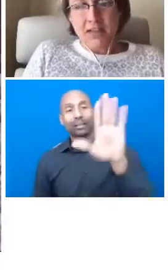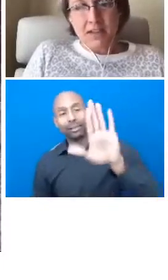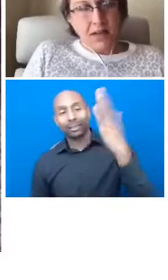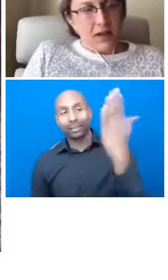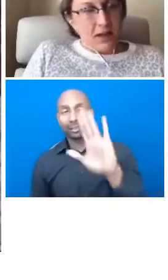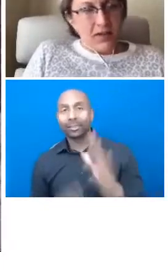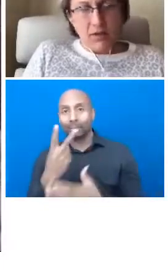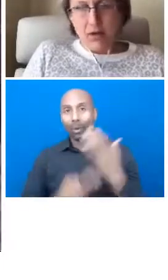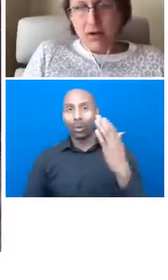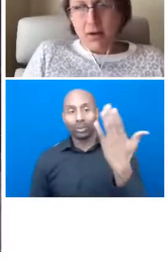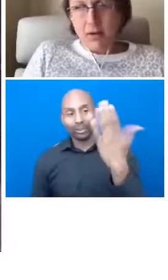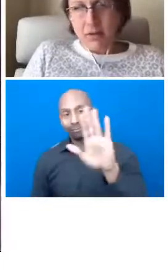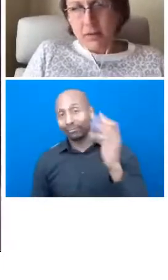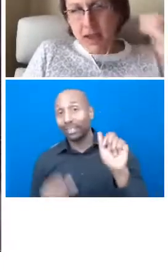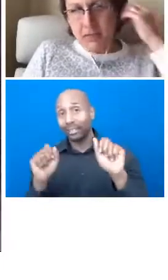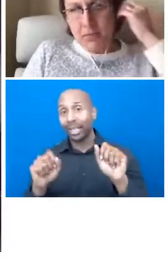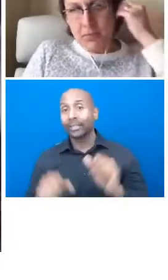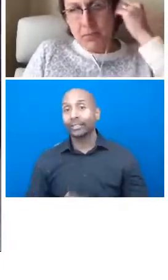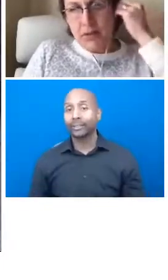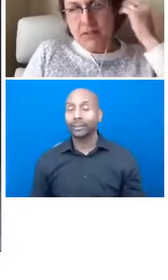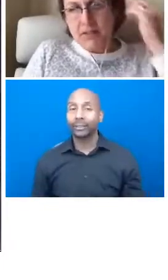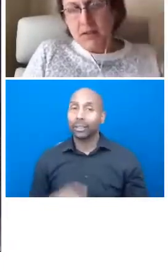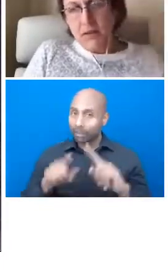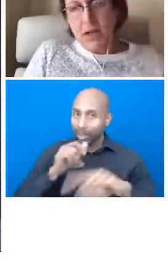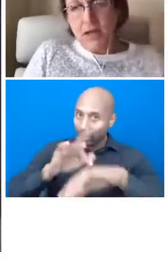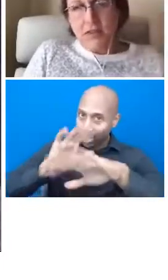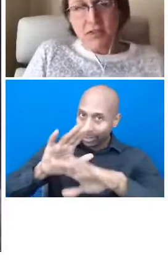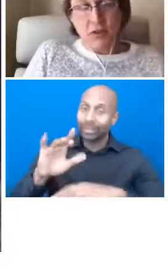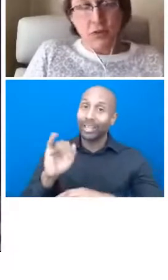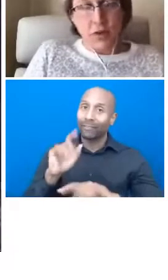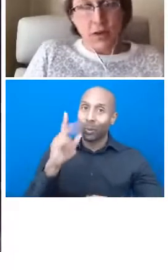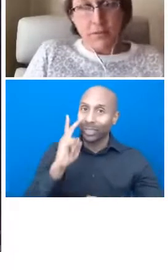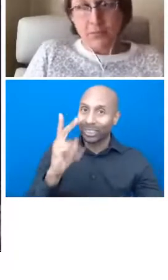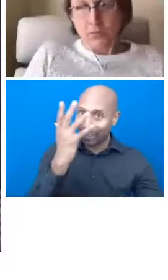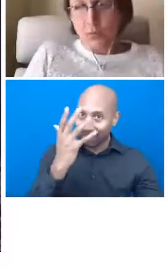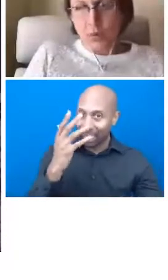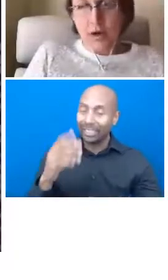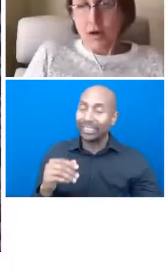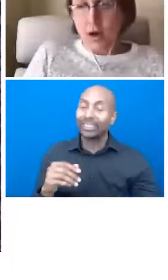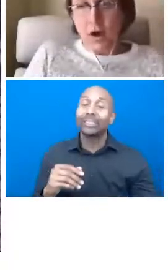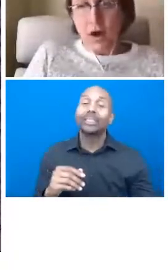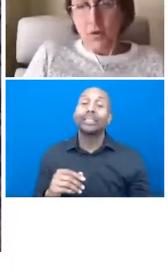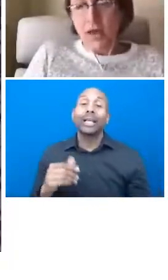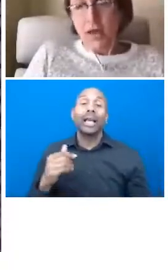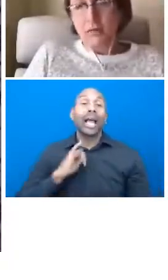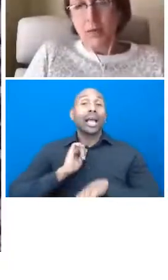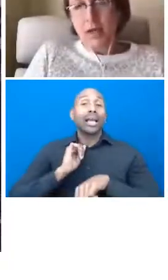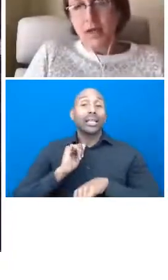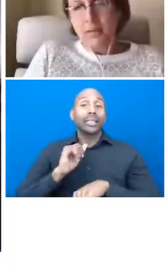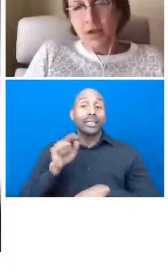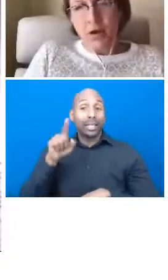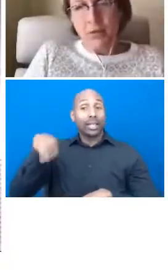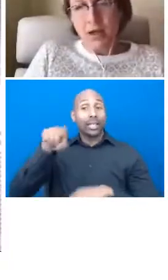These were previously created to run a hallway and break up the hallway.